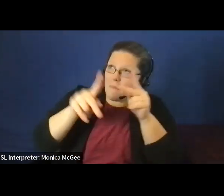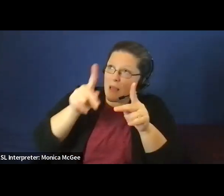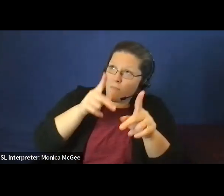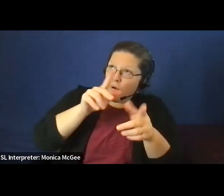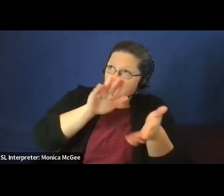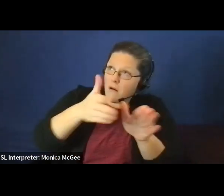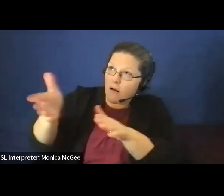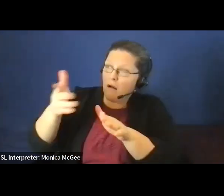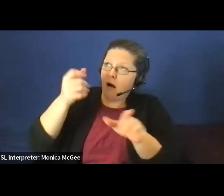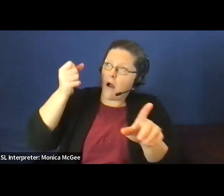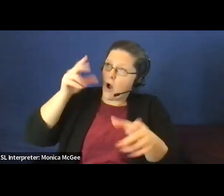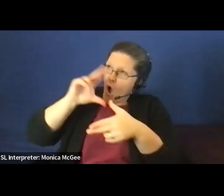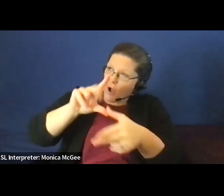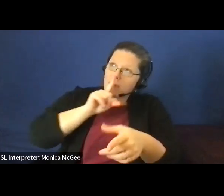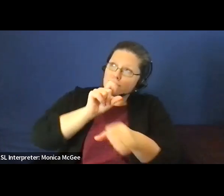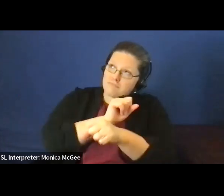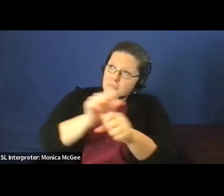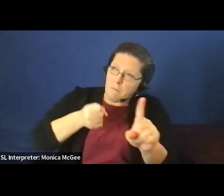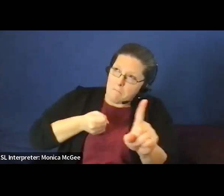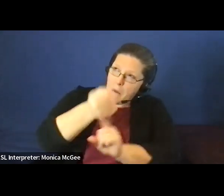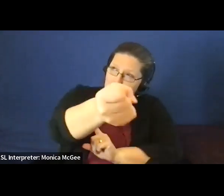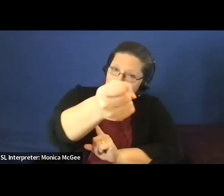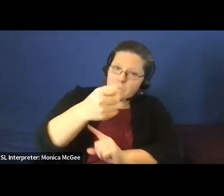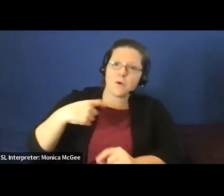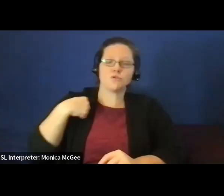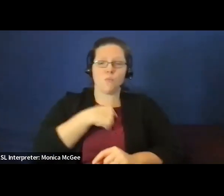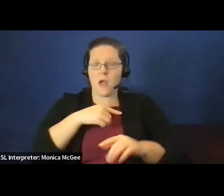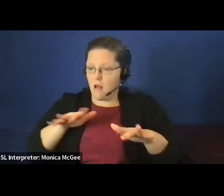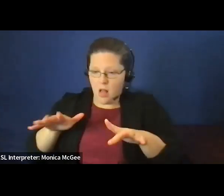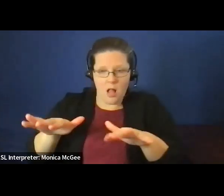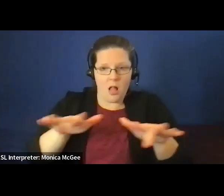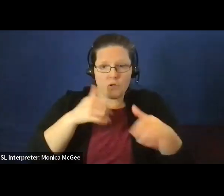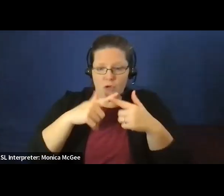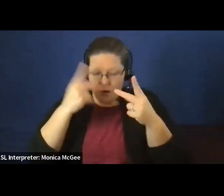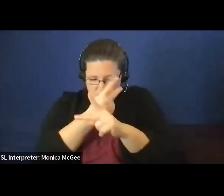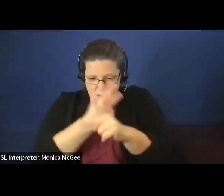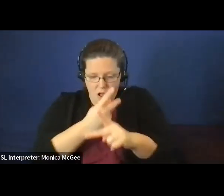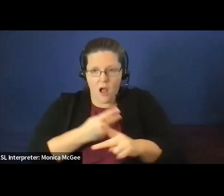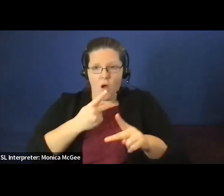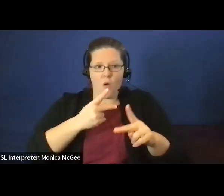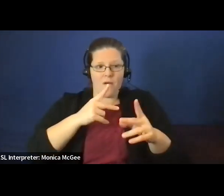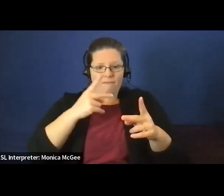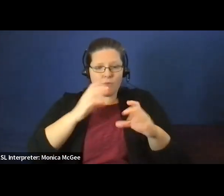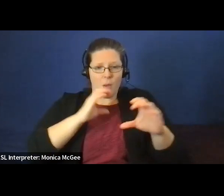the people were alive because there